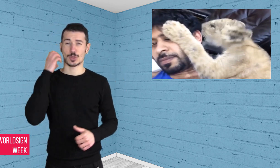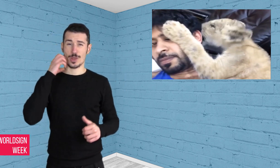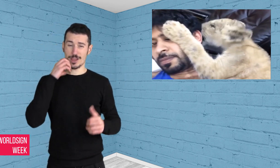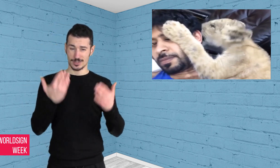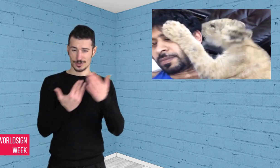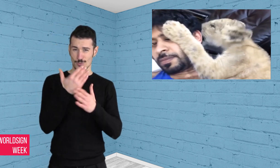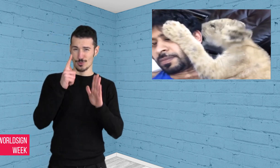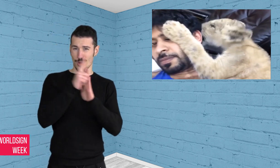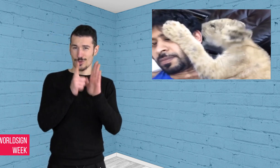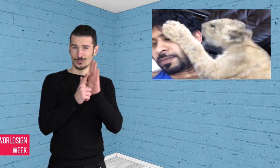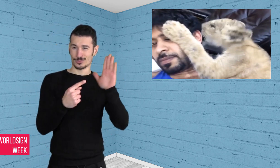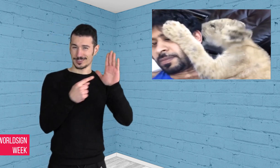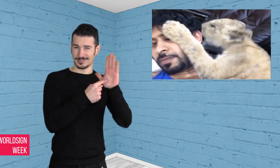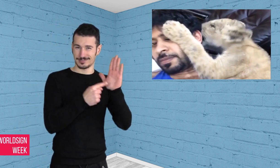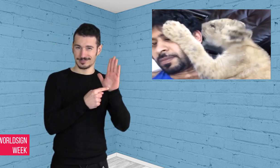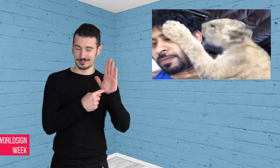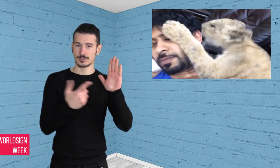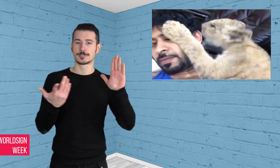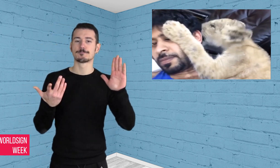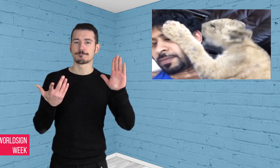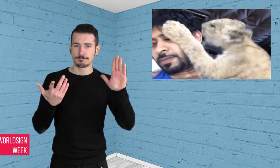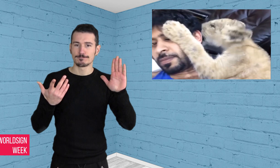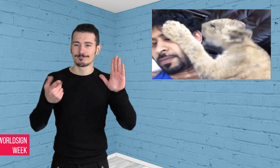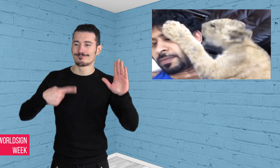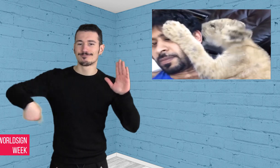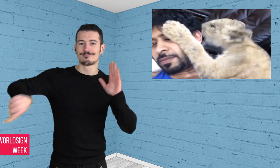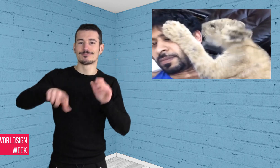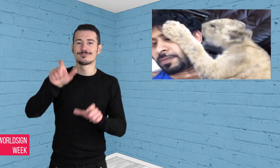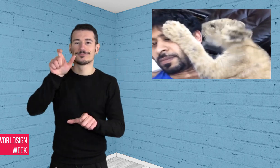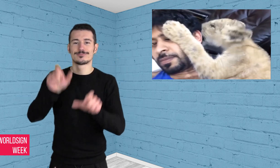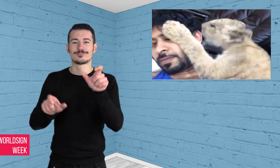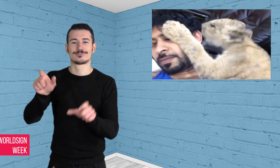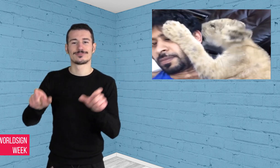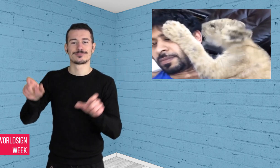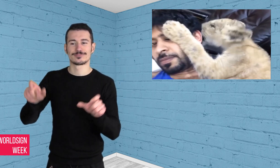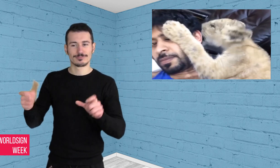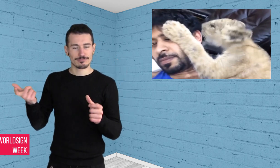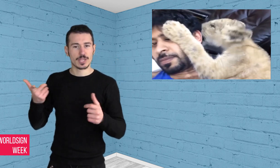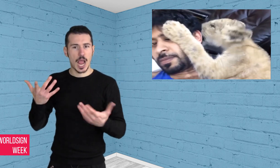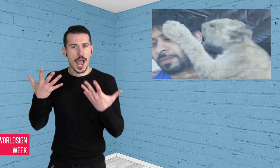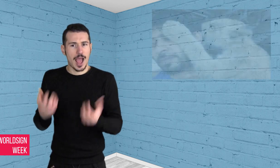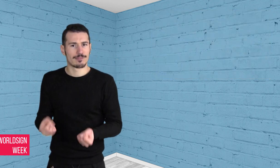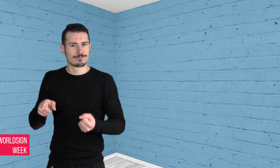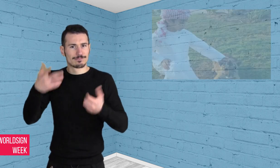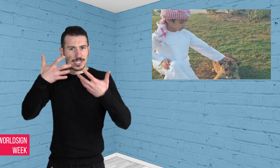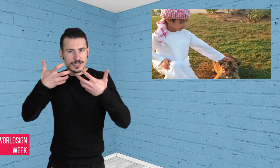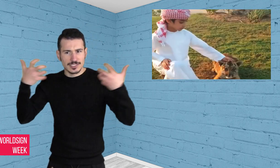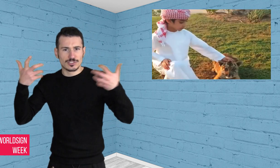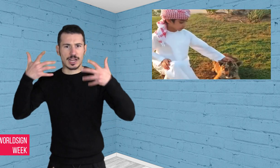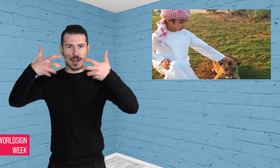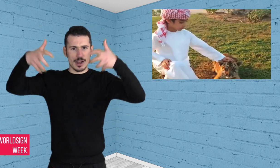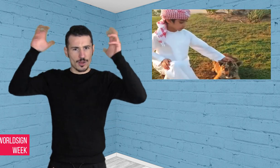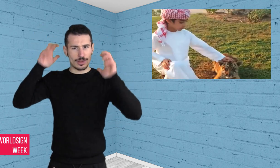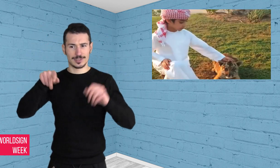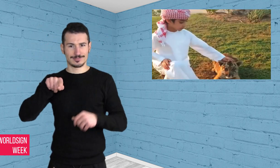outlawed private ownership of wild animals. Owners was given just six months to hand